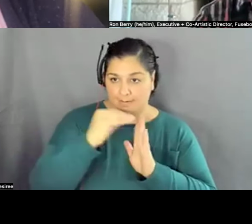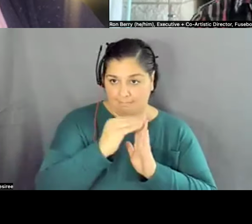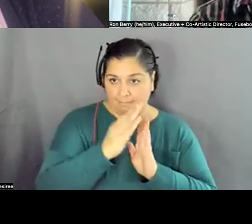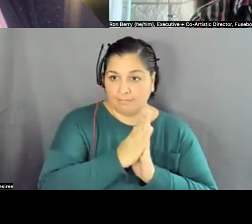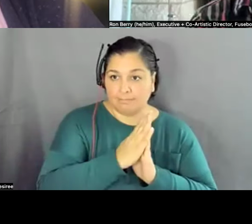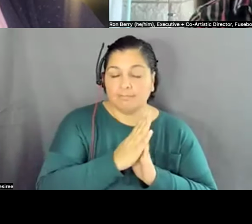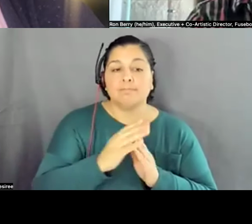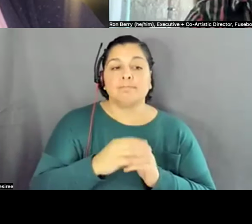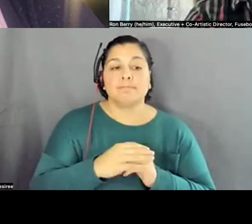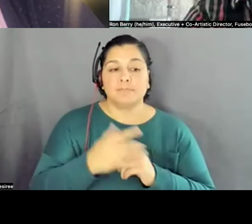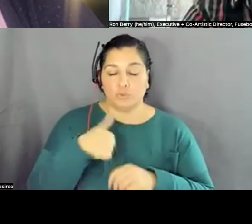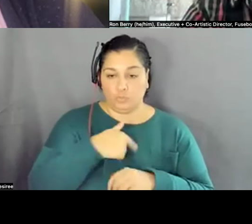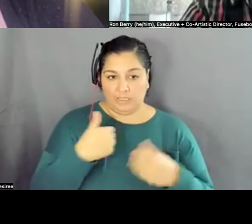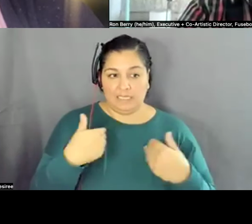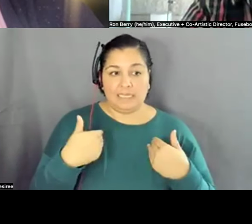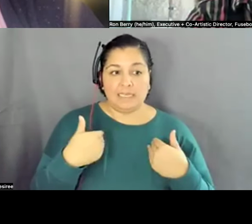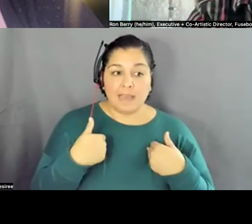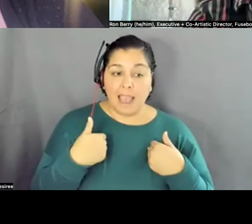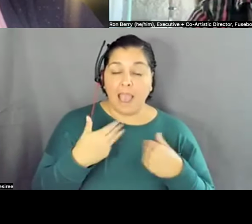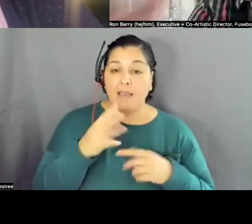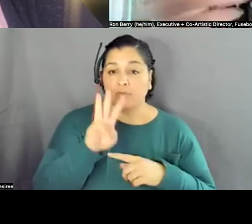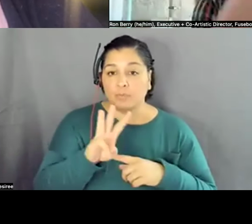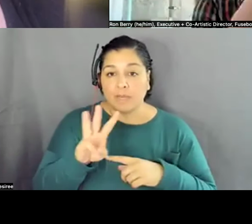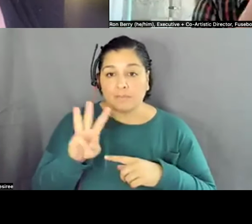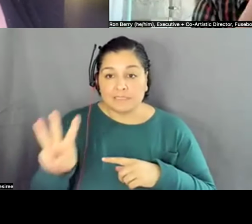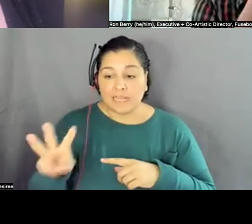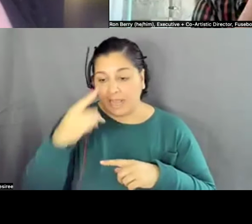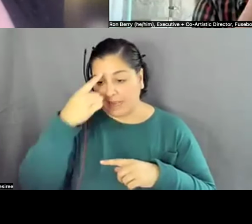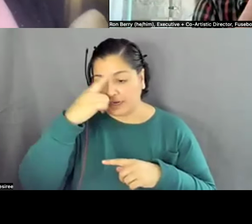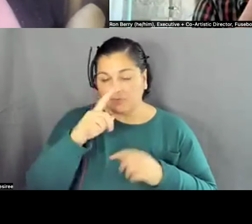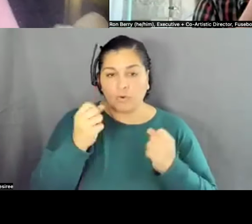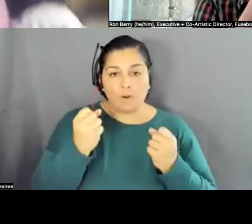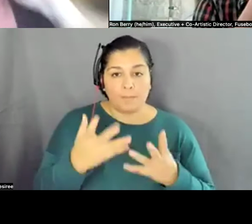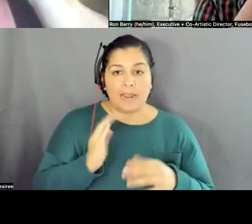We have a pretty extensive website for a lot of the projects that we developed and created.